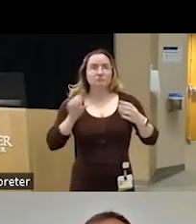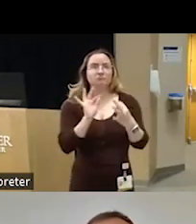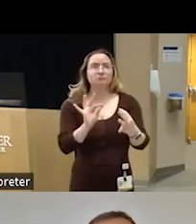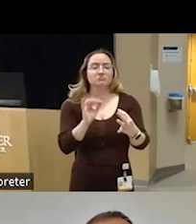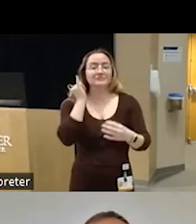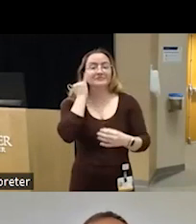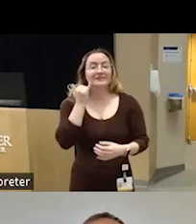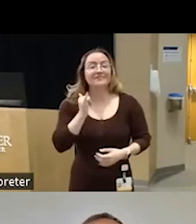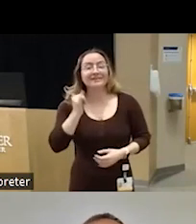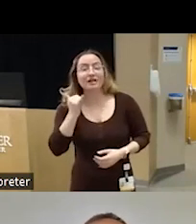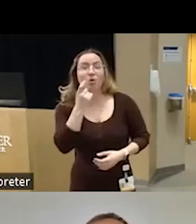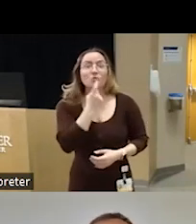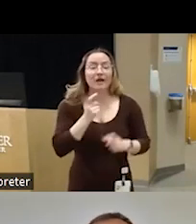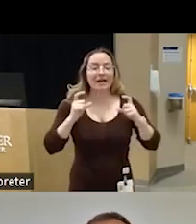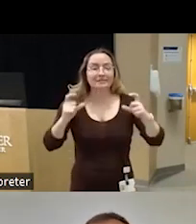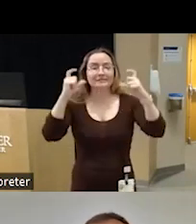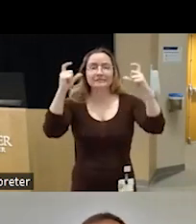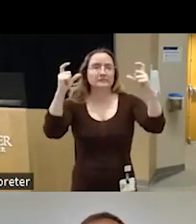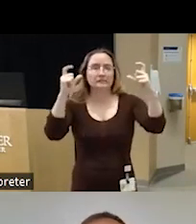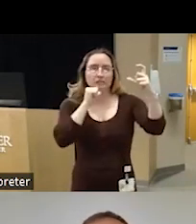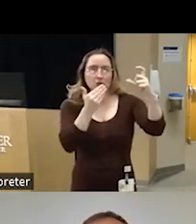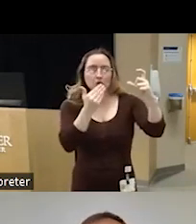We shouldn't just say oh this is part of the illness and Duck